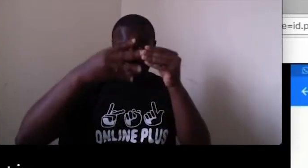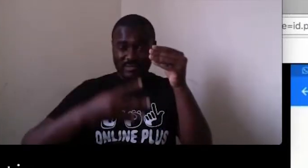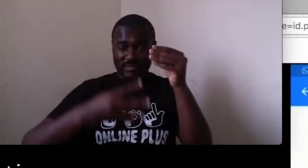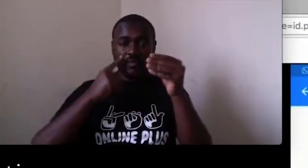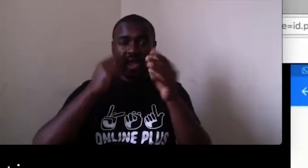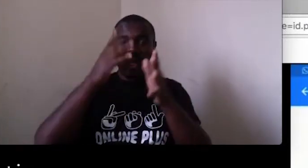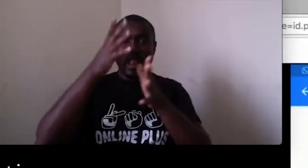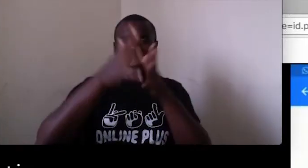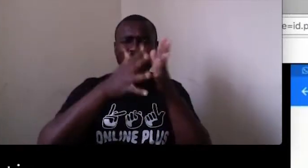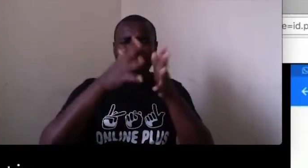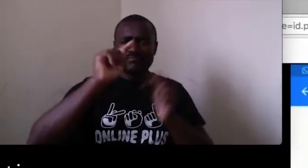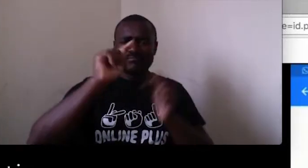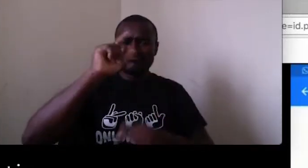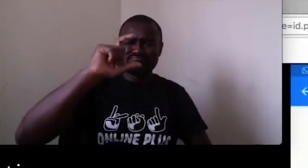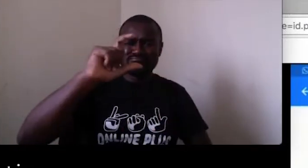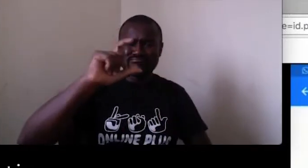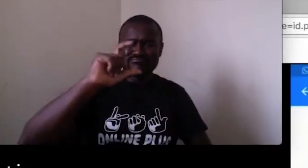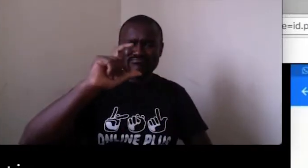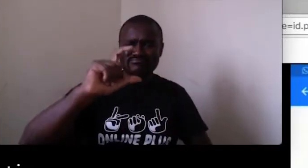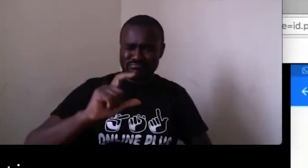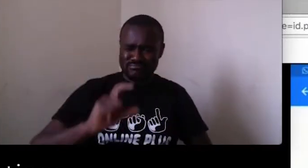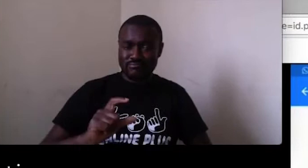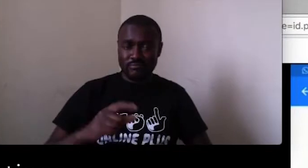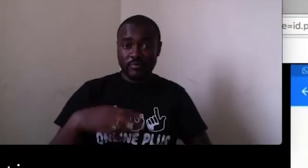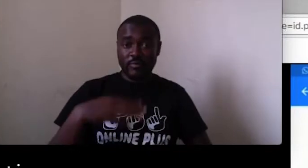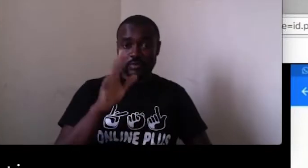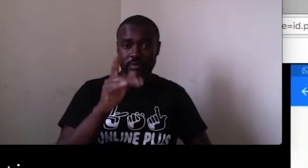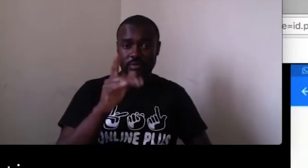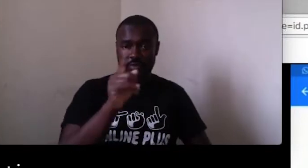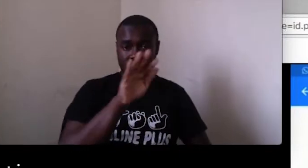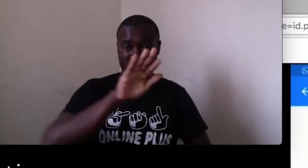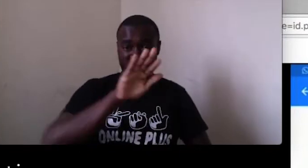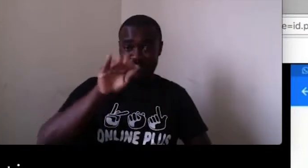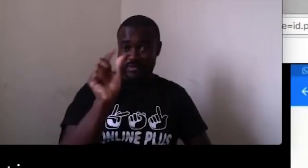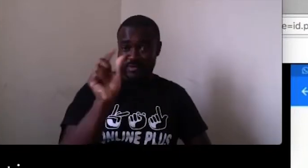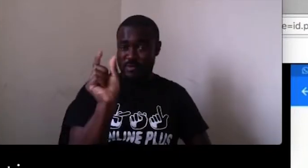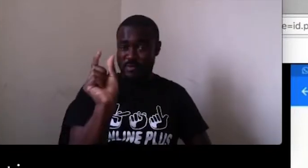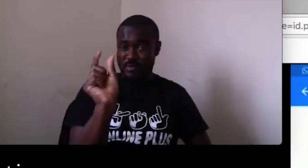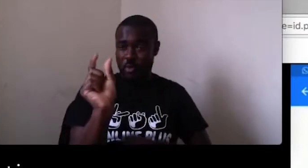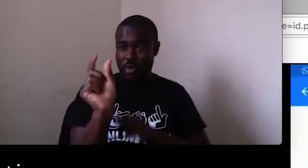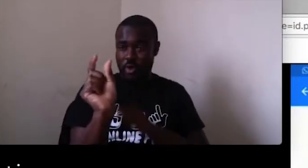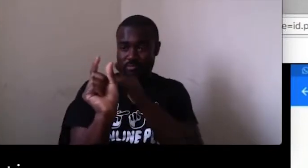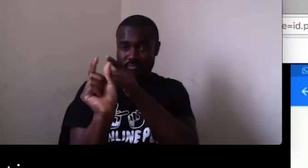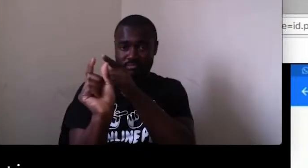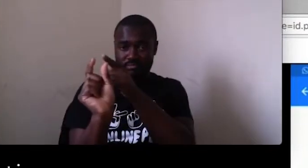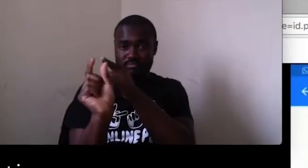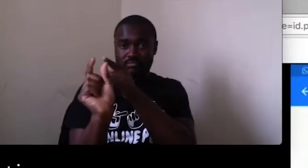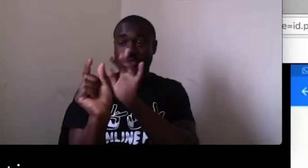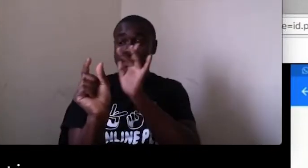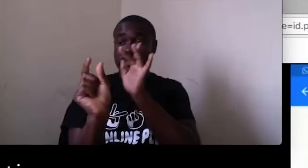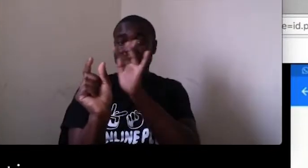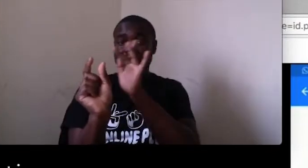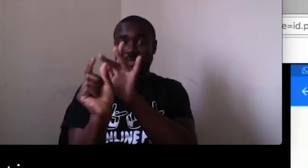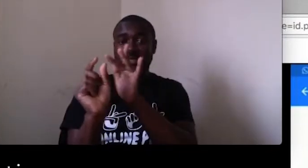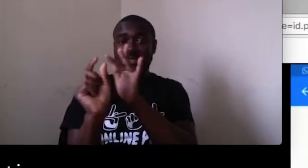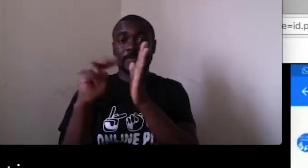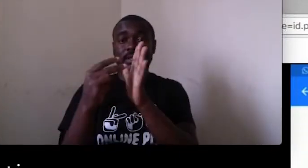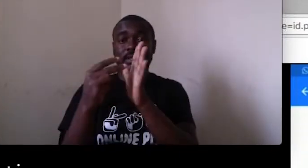and it will give you that just as the demo is showing Give you different explanations At the very far end is a small icon